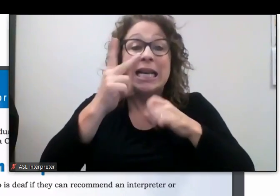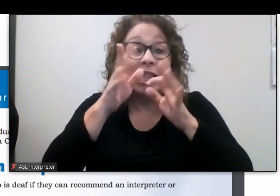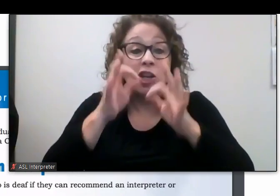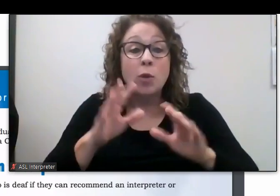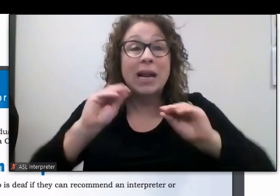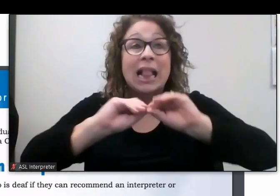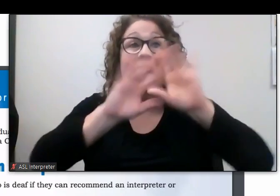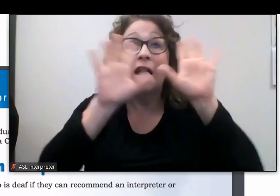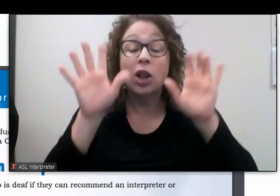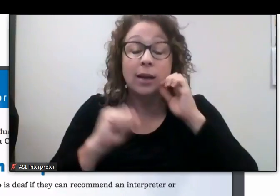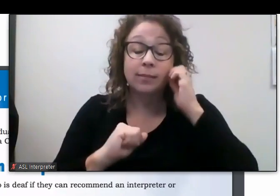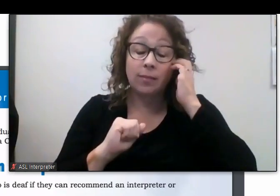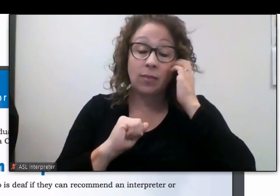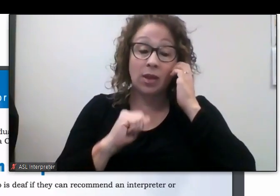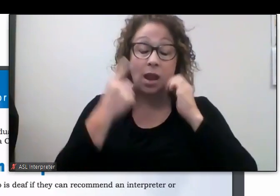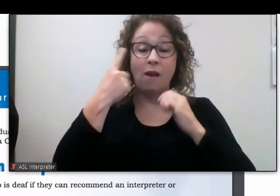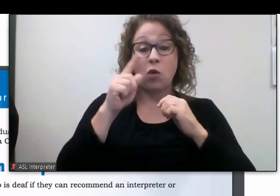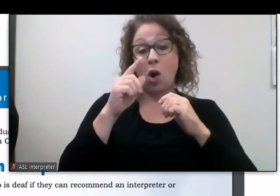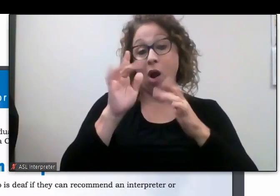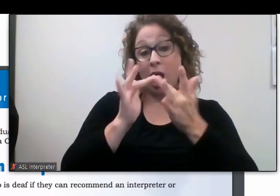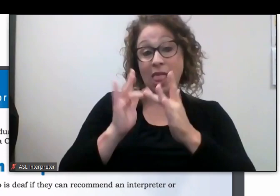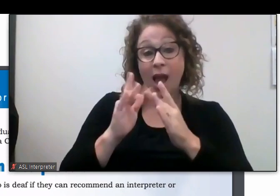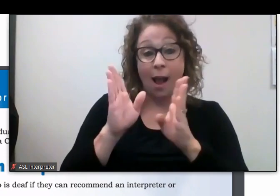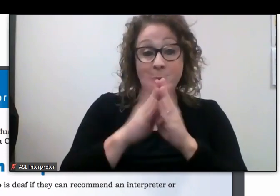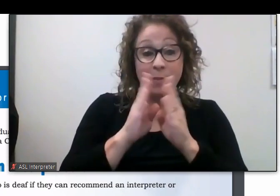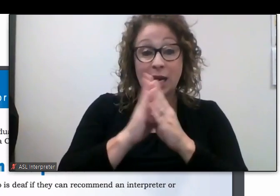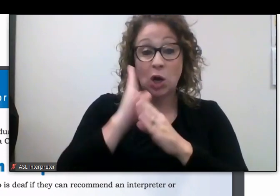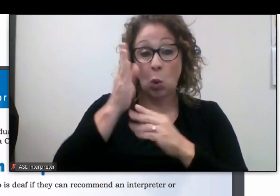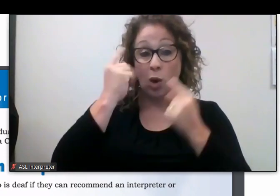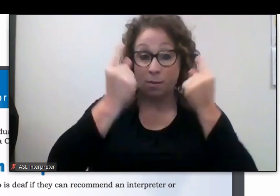For online meetings there will be consideration such as